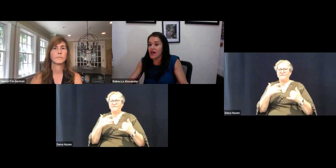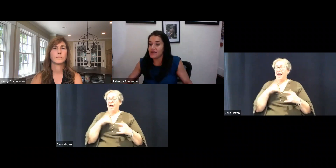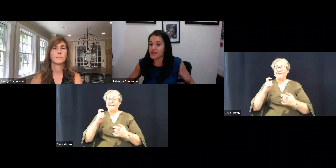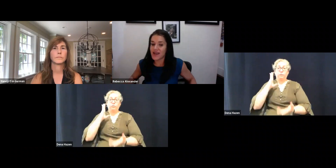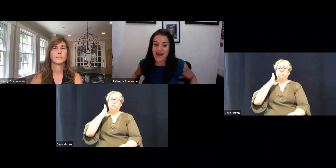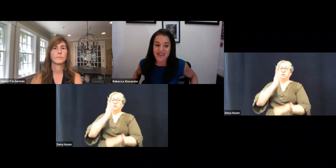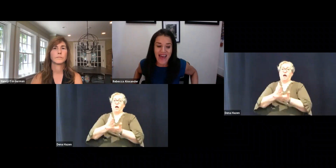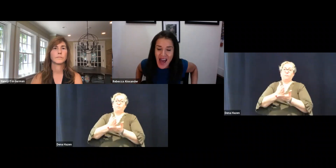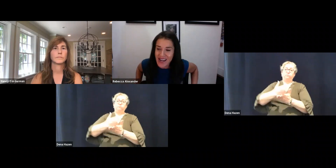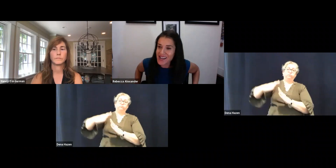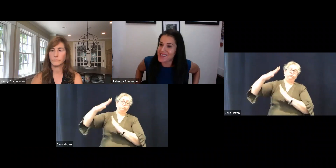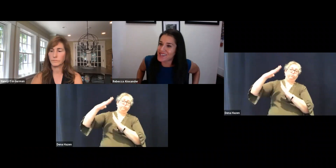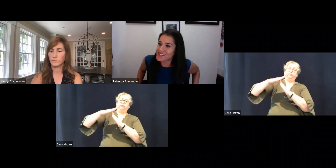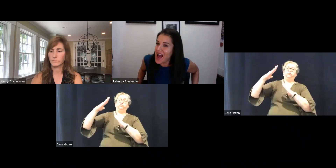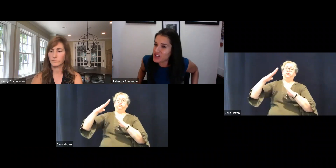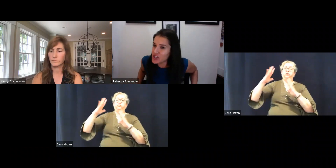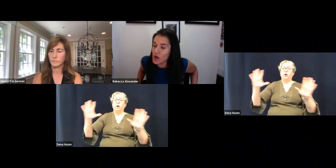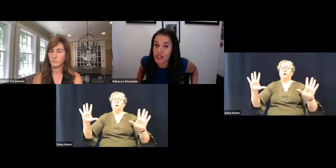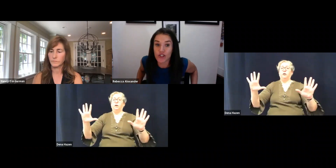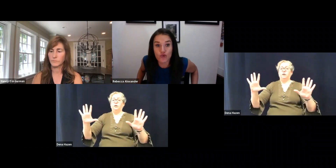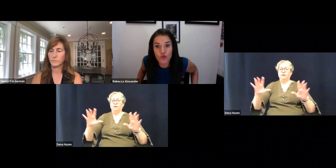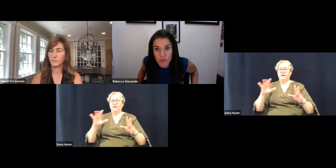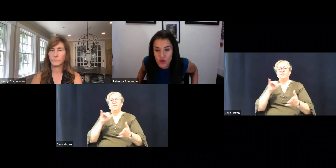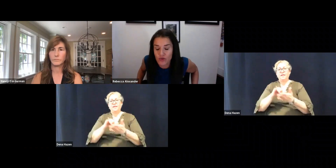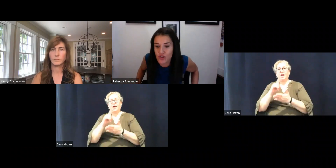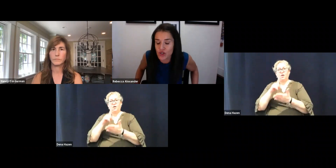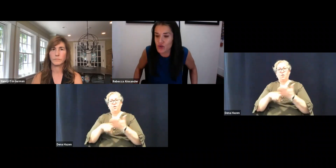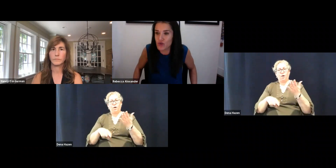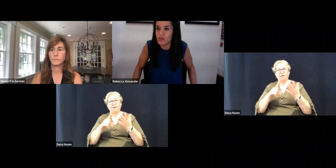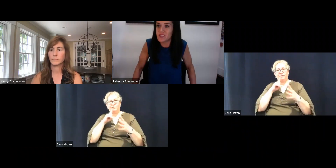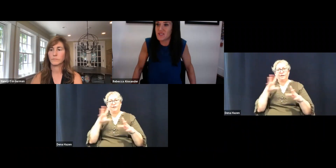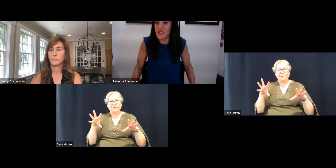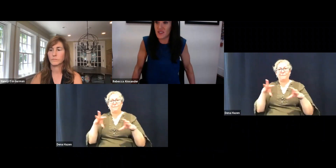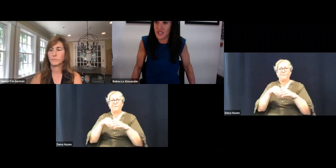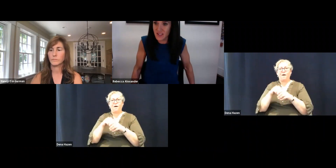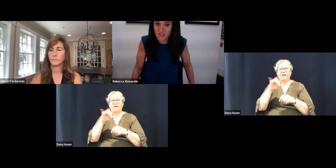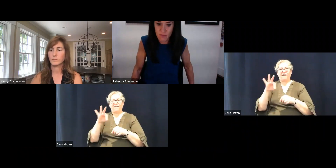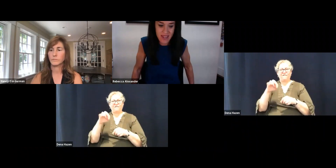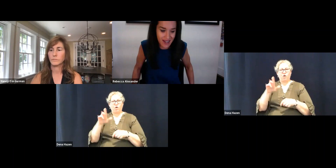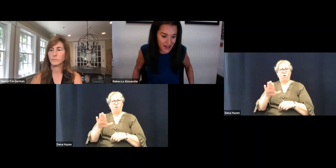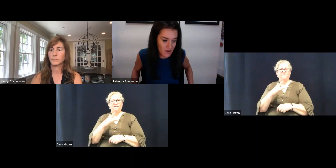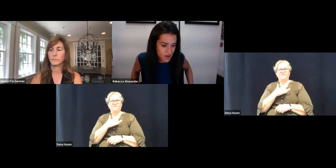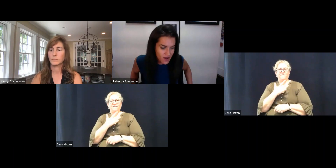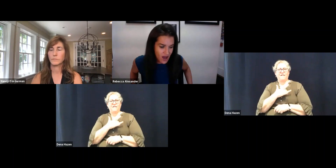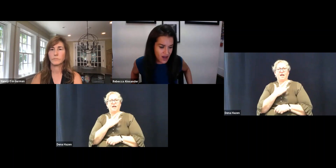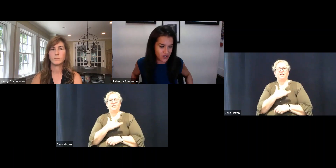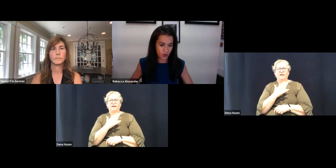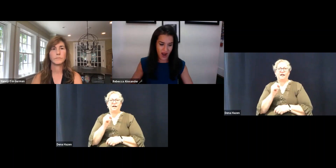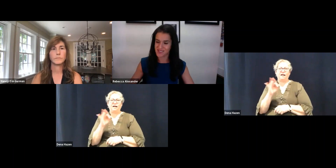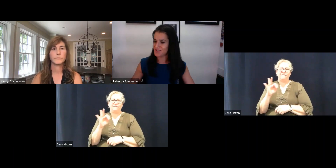And that, I think, is actually what contributes to these feelings of being depressed.